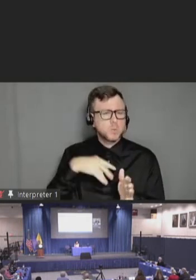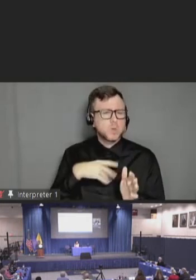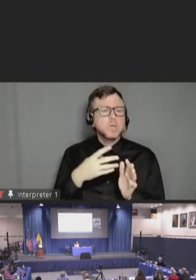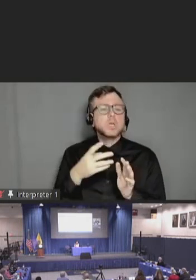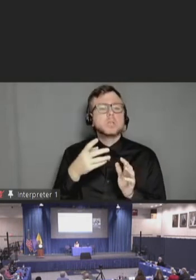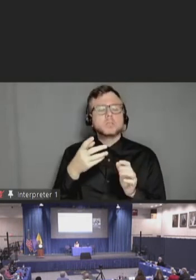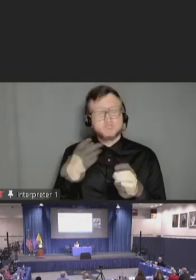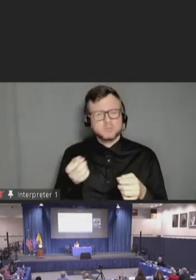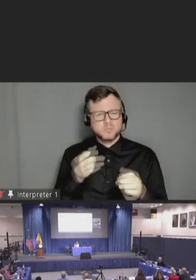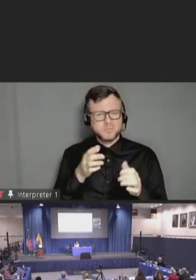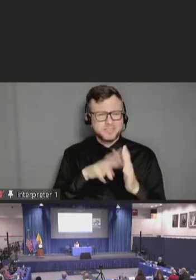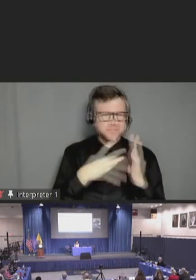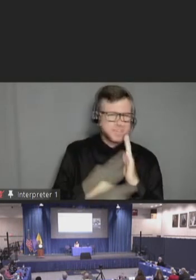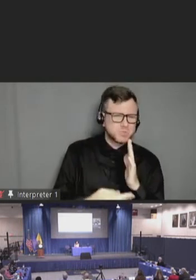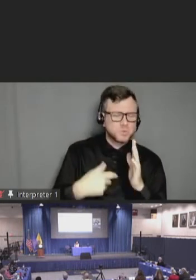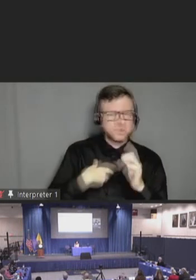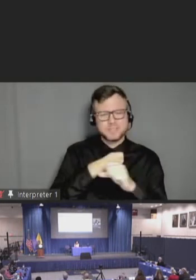Next slide, please.